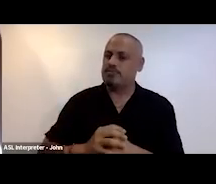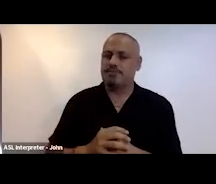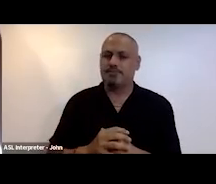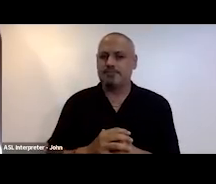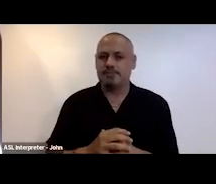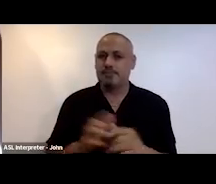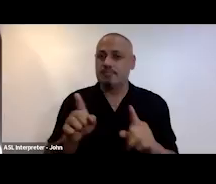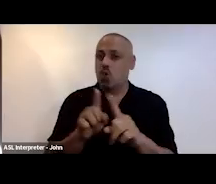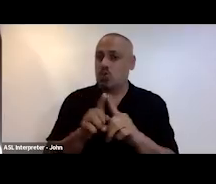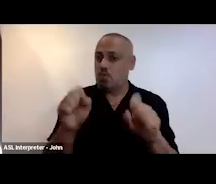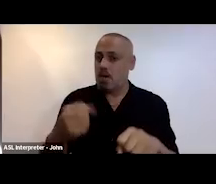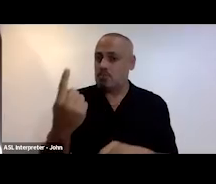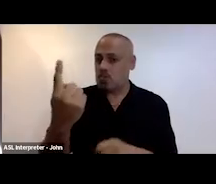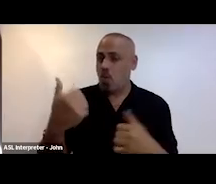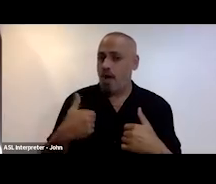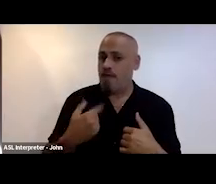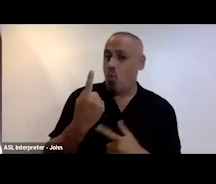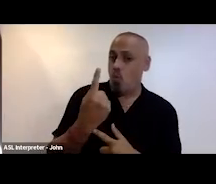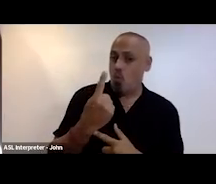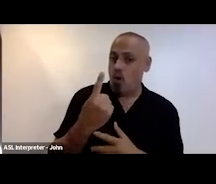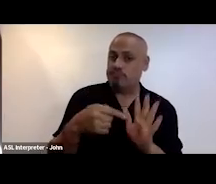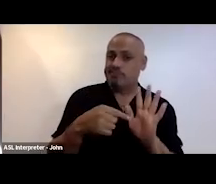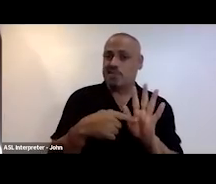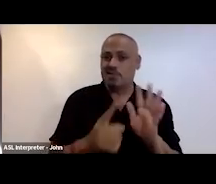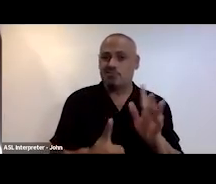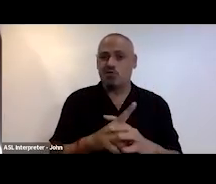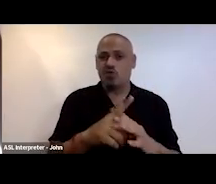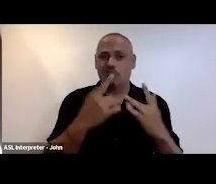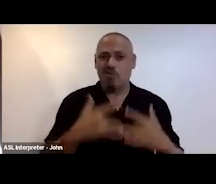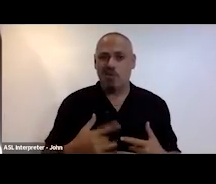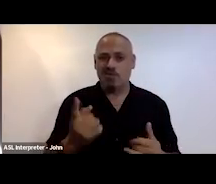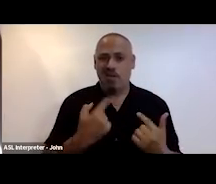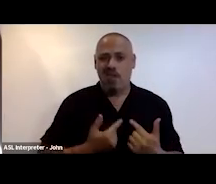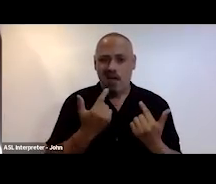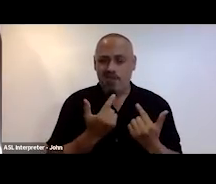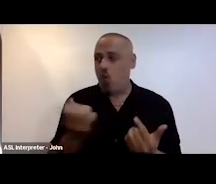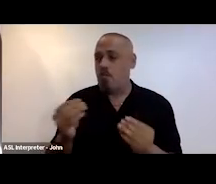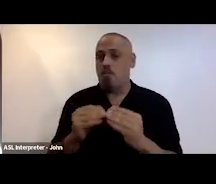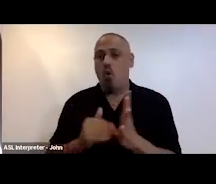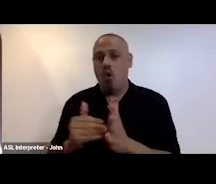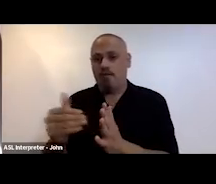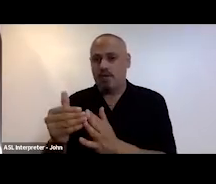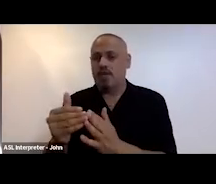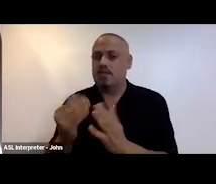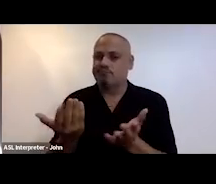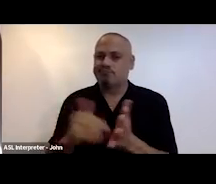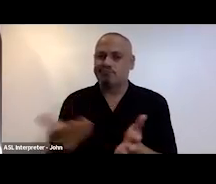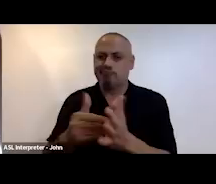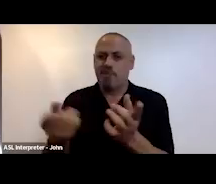It's also possible for someone to have just one episode of depression in their life like this, or more often it is a recurring condition